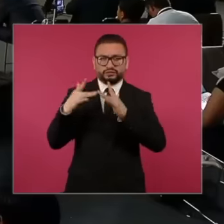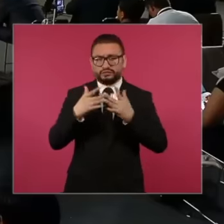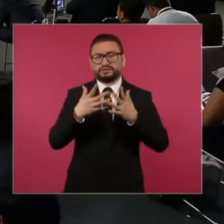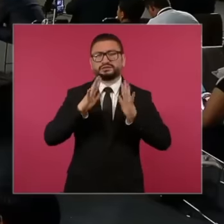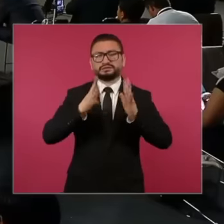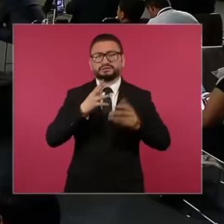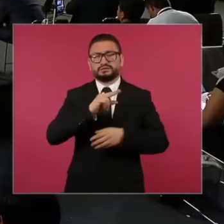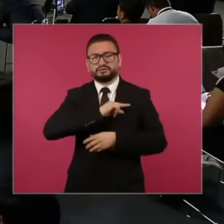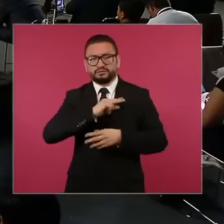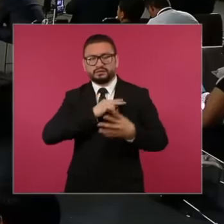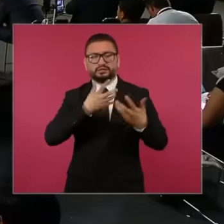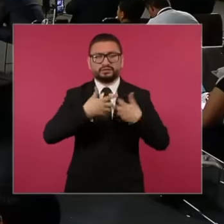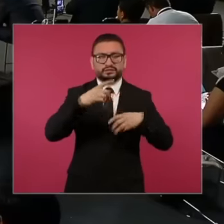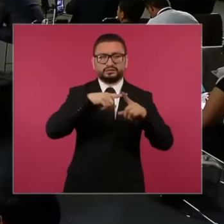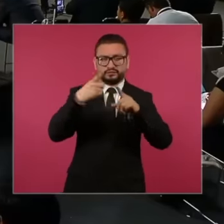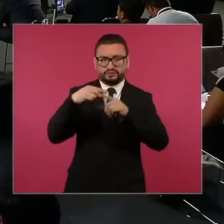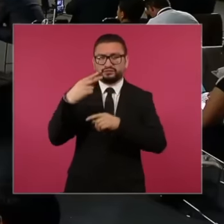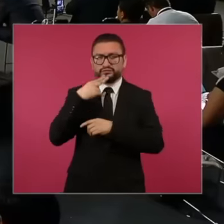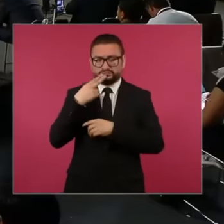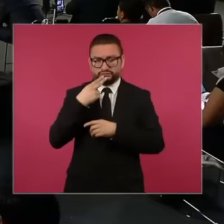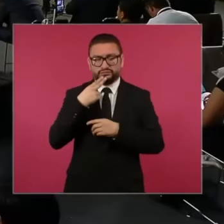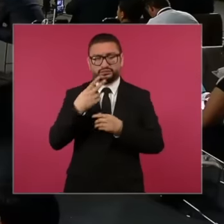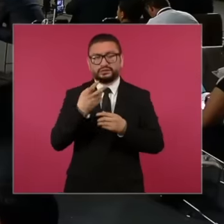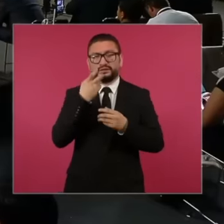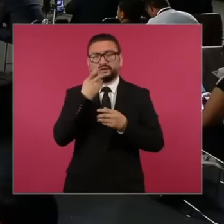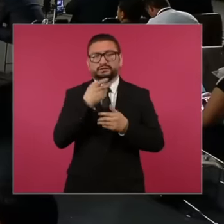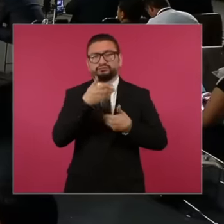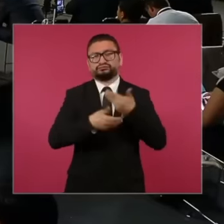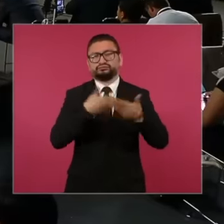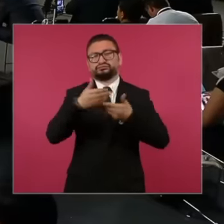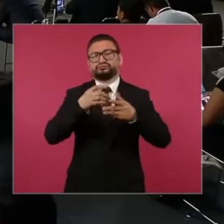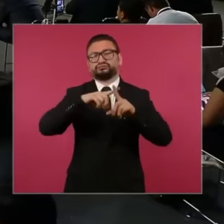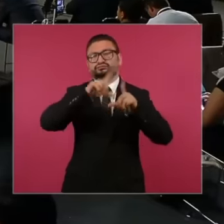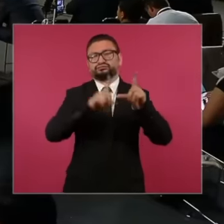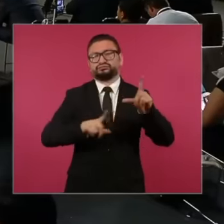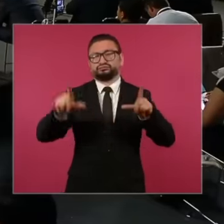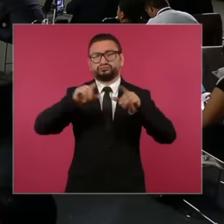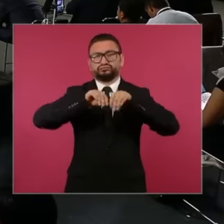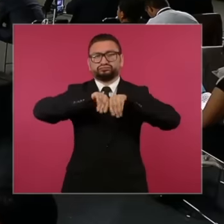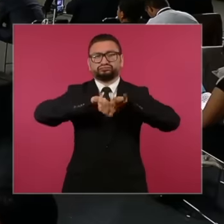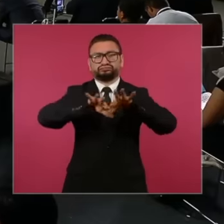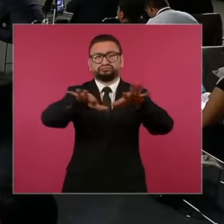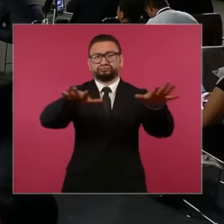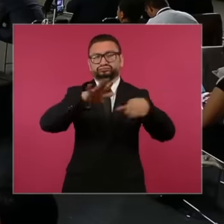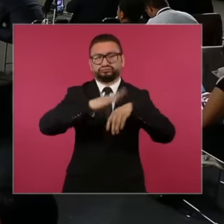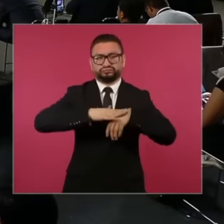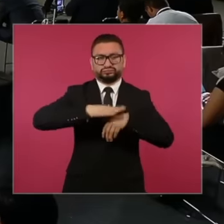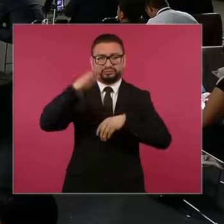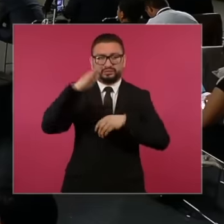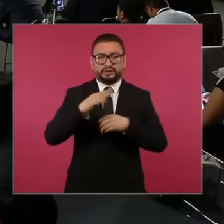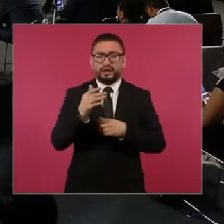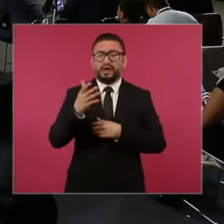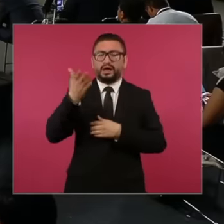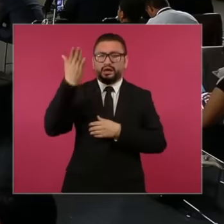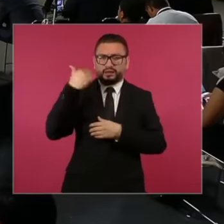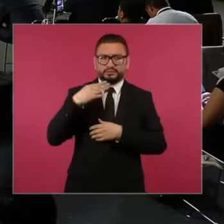places. The result gives us great coverage that takes advantage of the assets already deployed plus those that